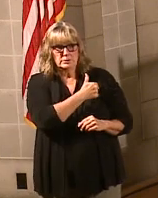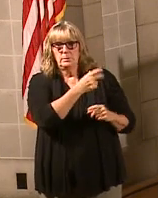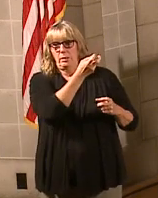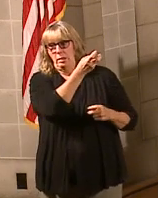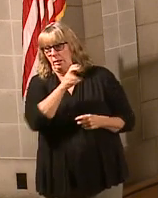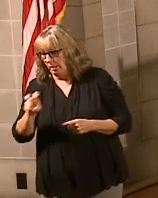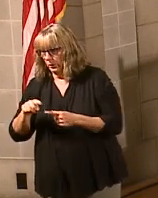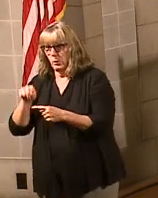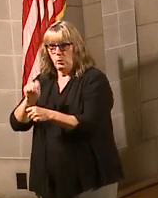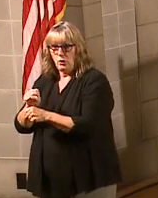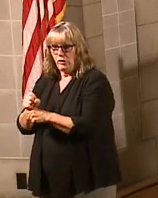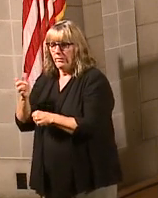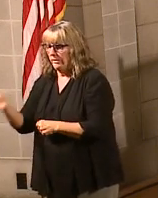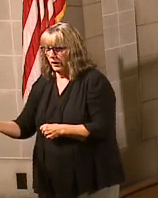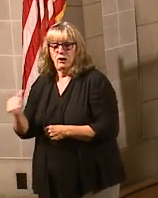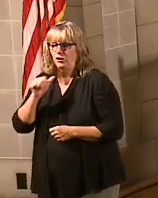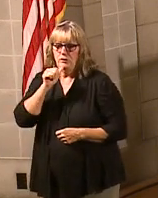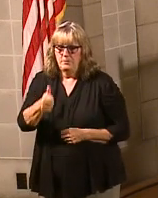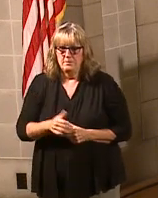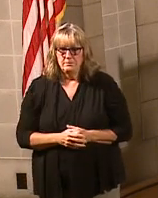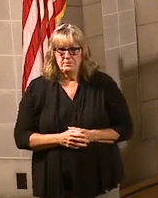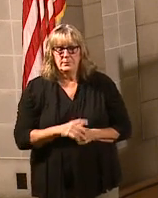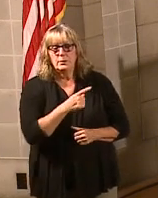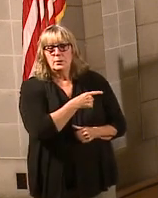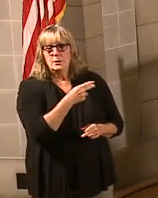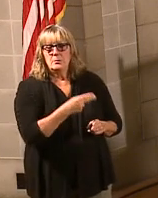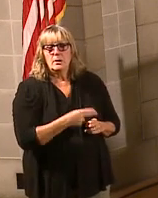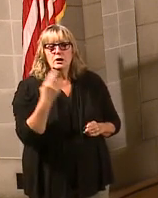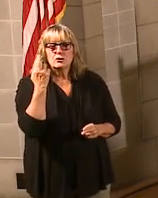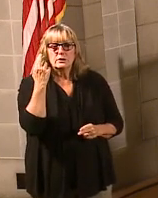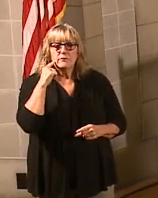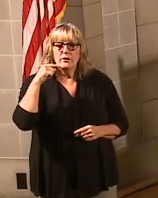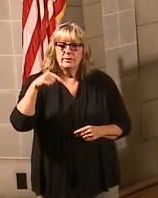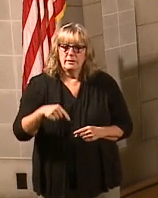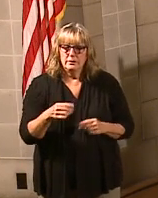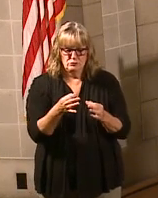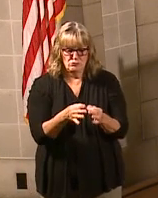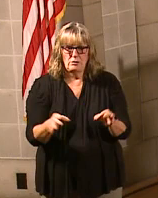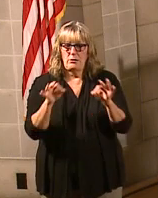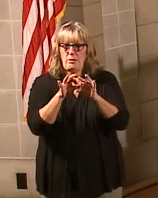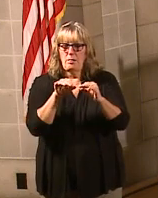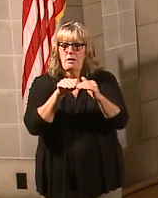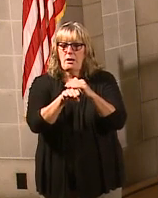ABLE TO HELP US WITH STAFFING BUT THEY WON'T BE TAKING AWAY FROM OUR STAFFING NEEDS OR THE